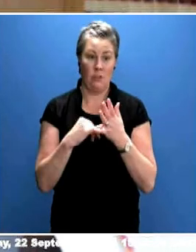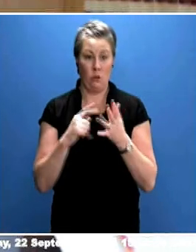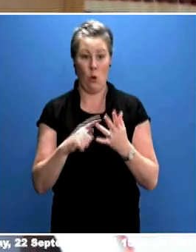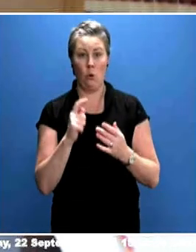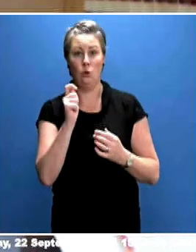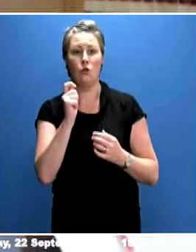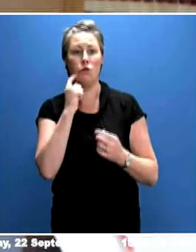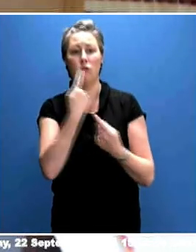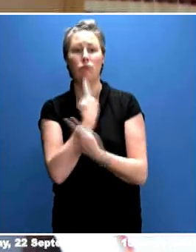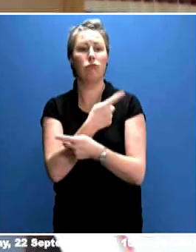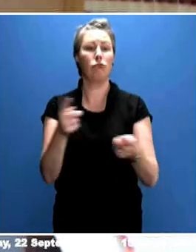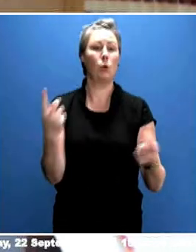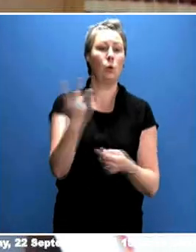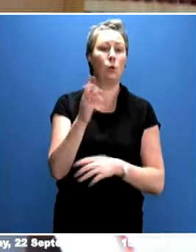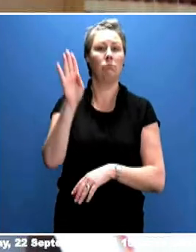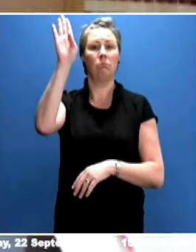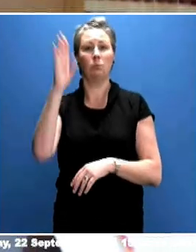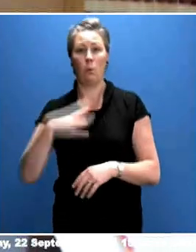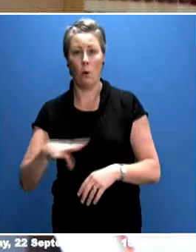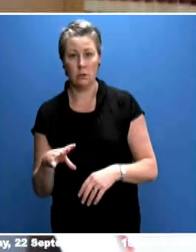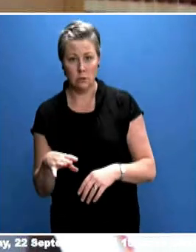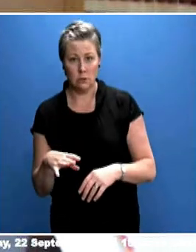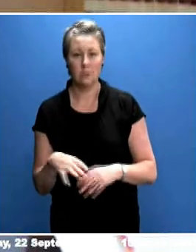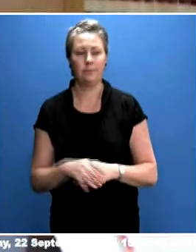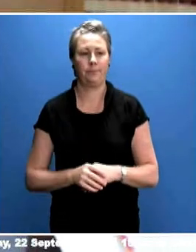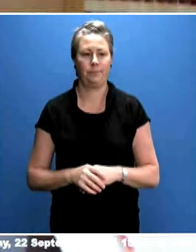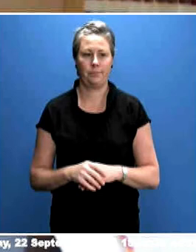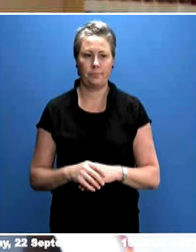in preparation for that, we have responded to individual children.